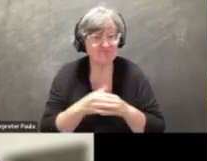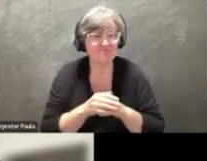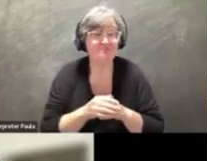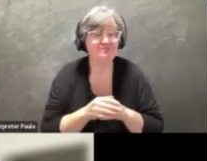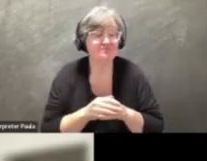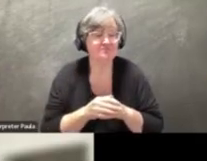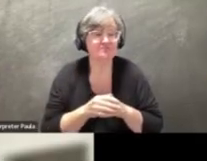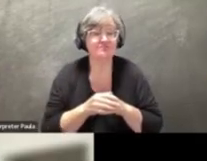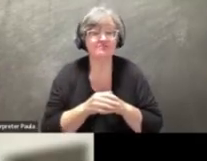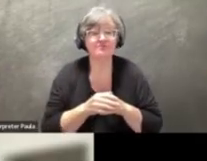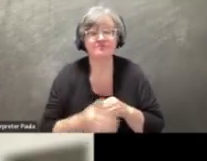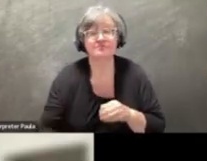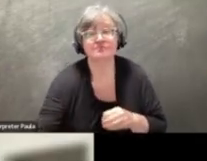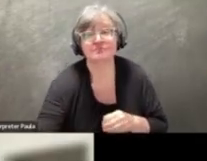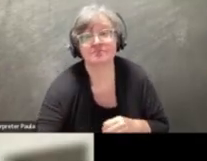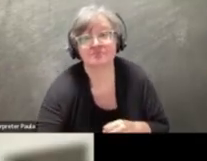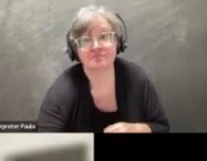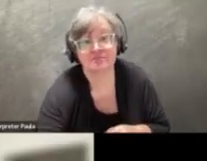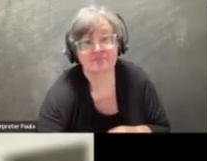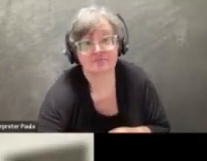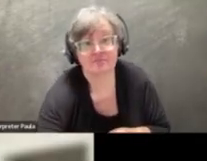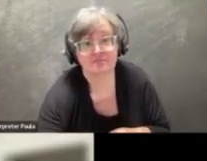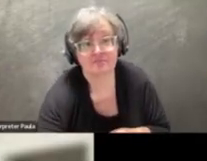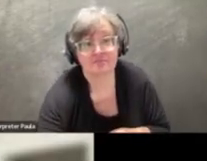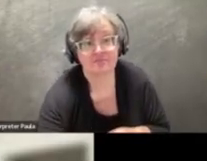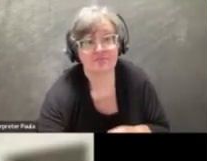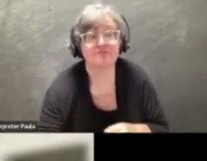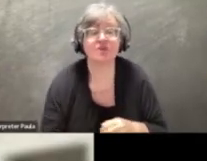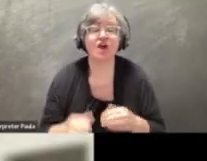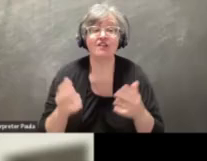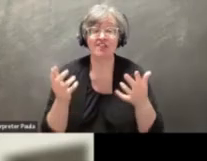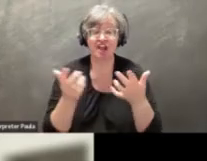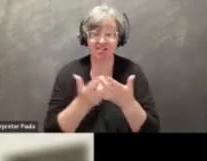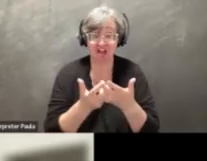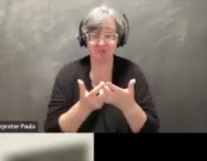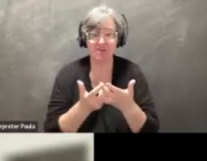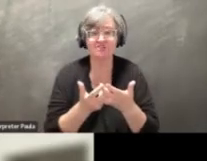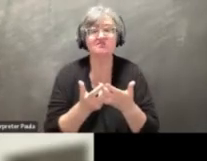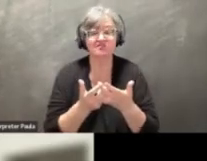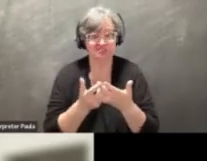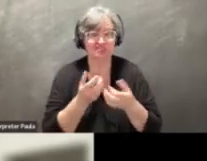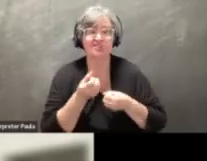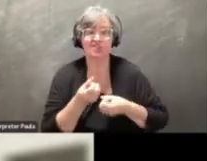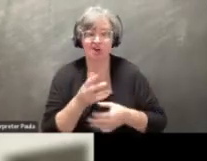alignment really creates pressure, alright? So we can approach it from two standpoints. We can approach it,